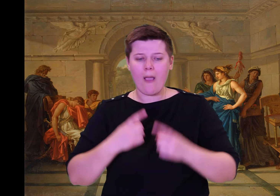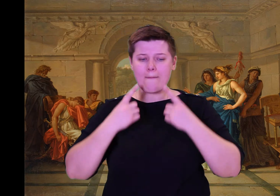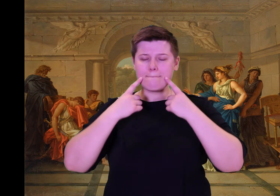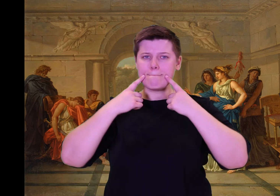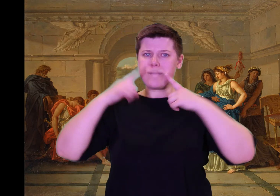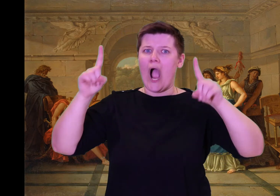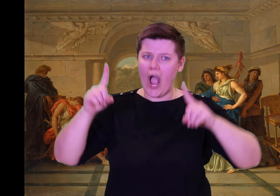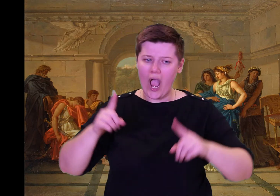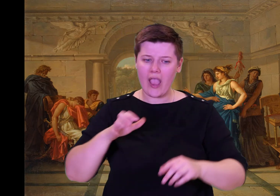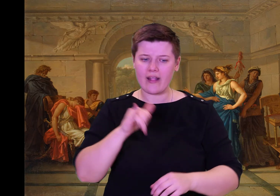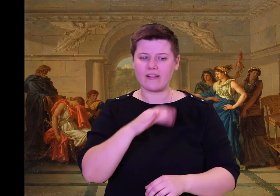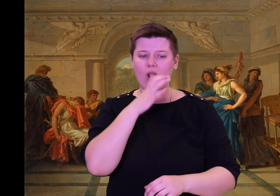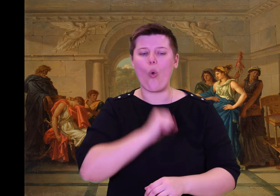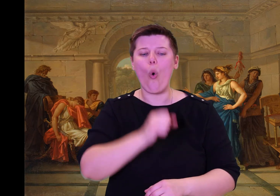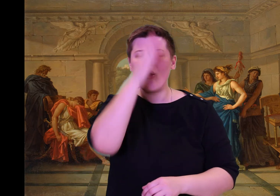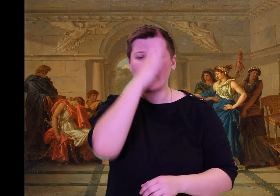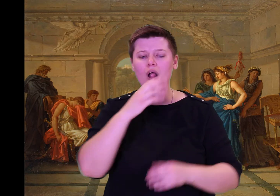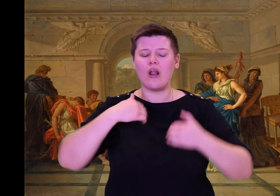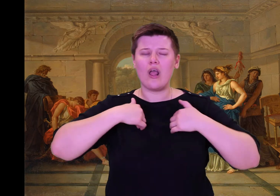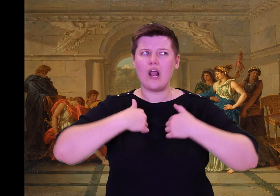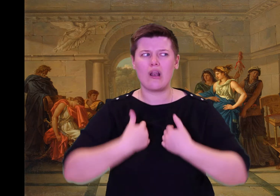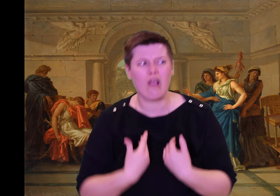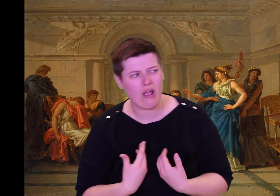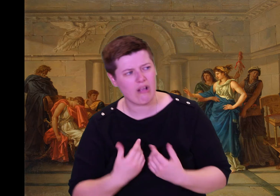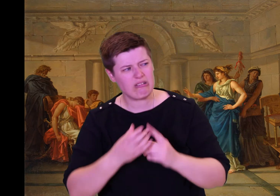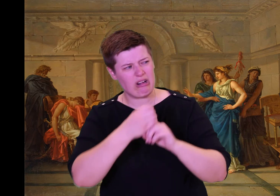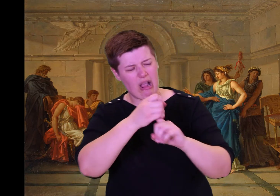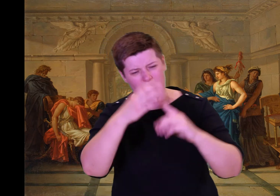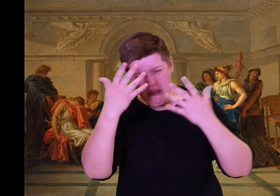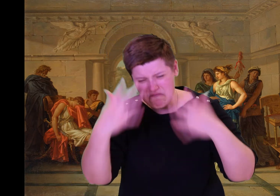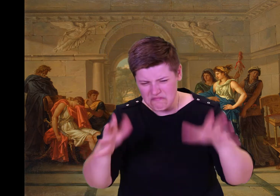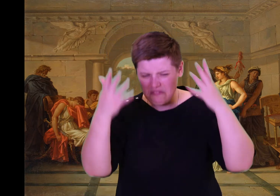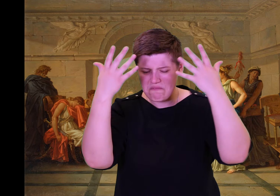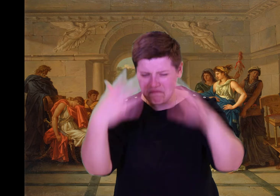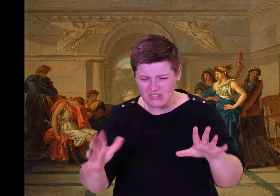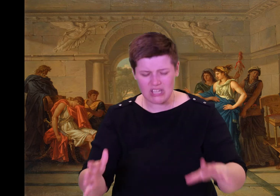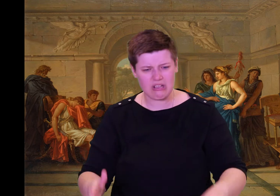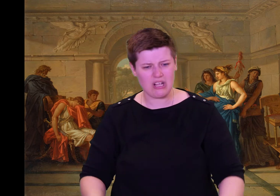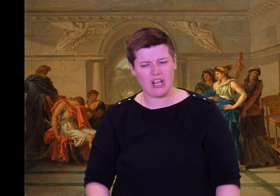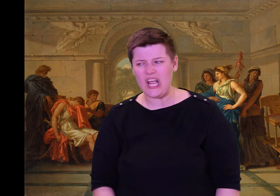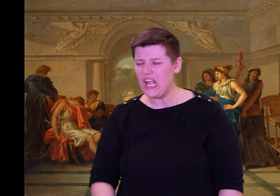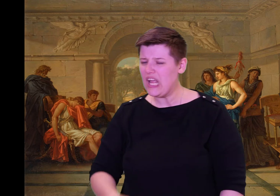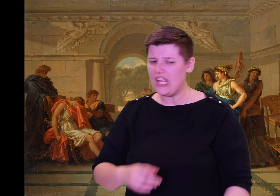The old god still remembered all his tricks, and first became a lion with a mane,